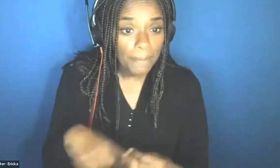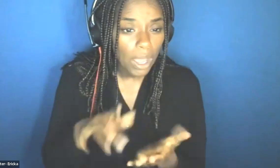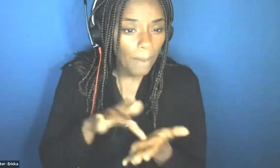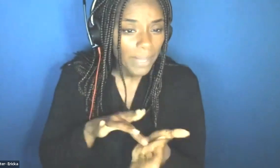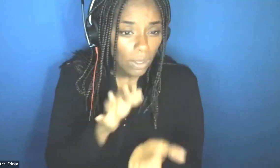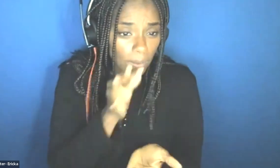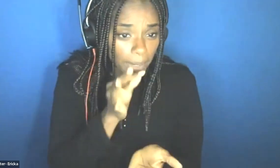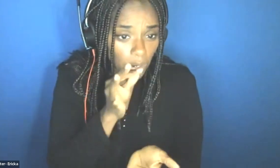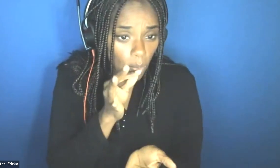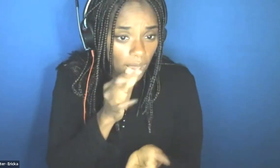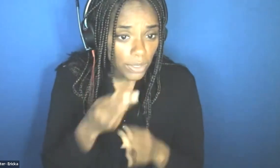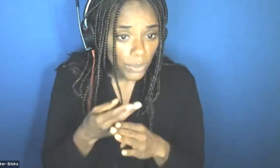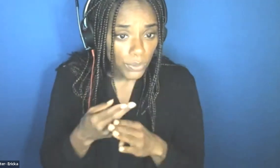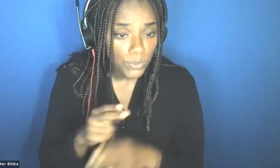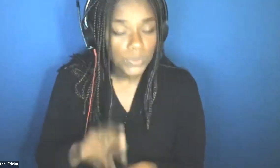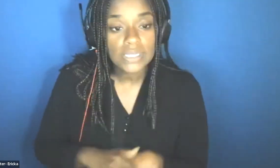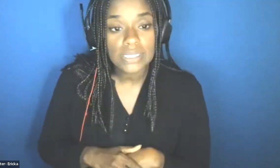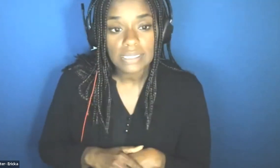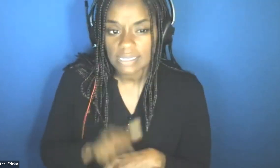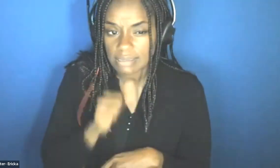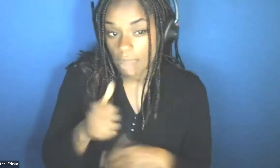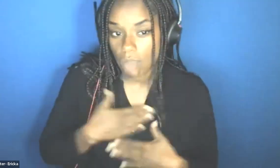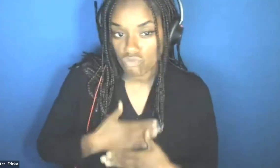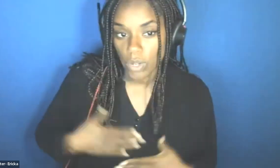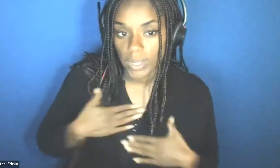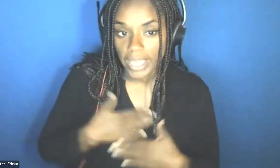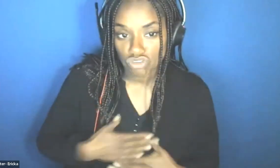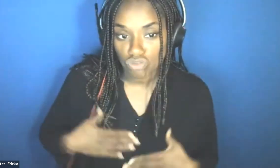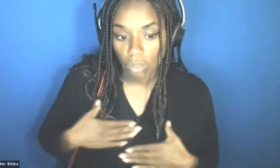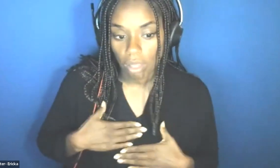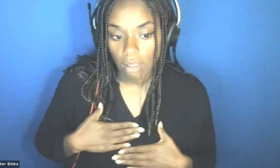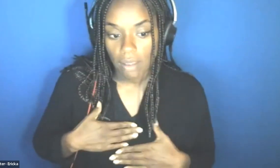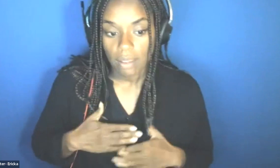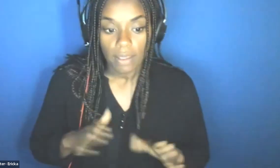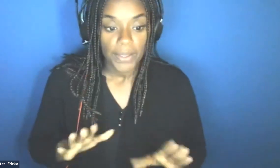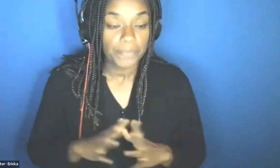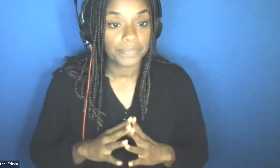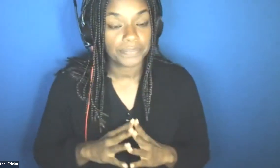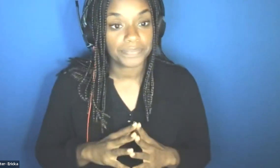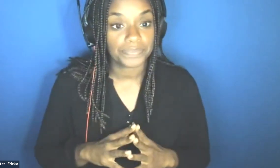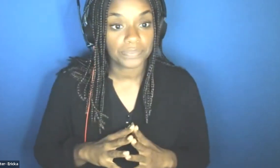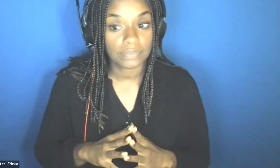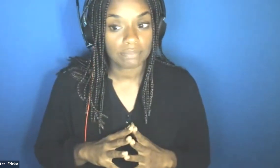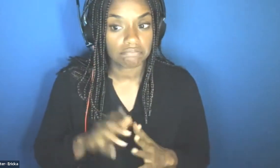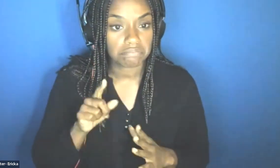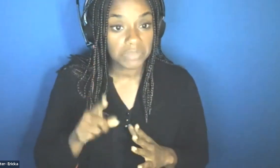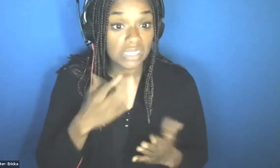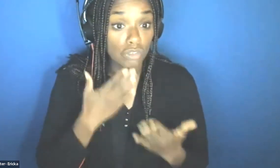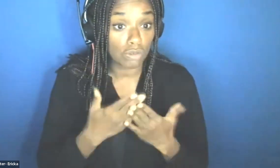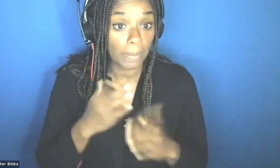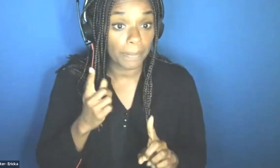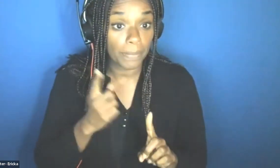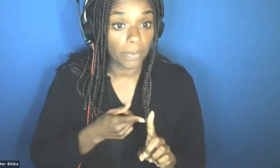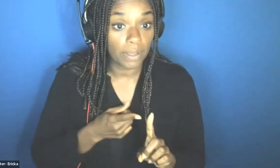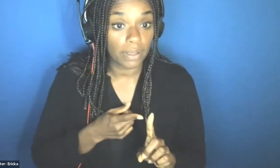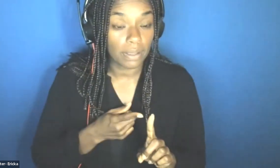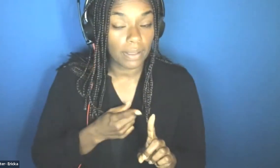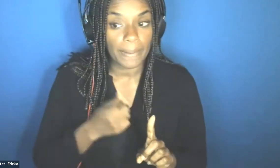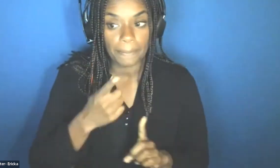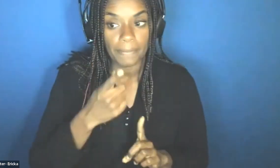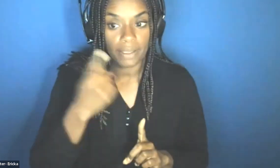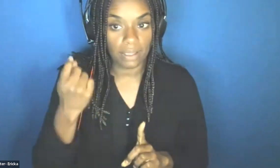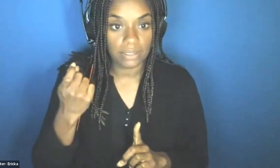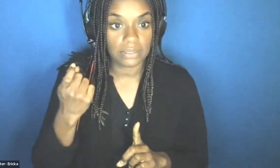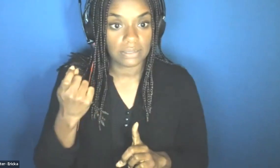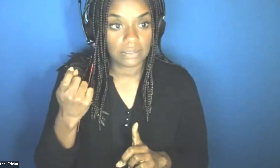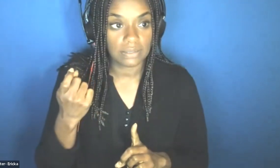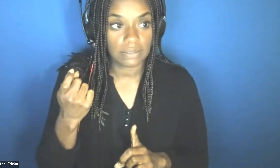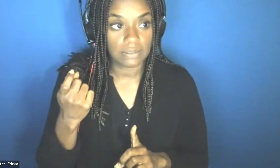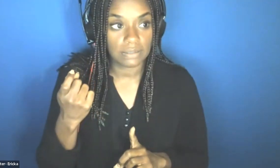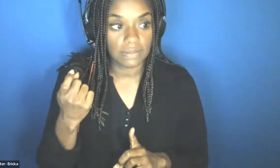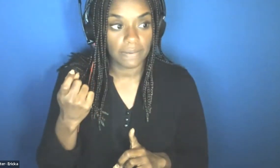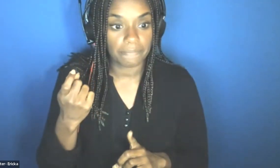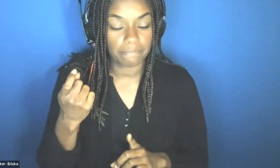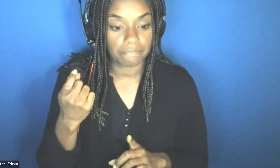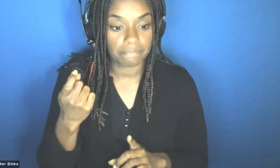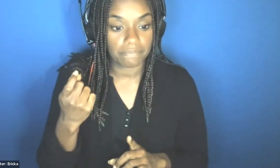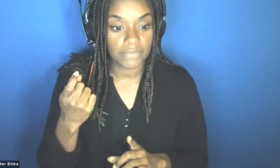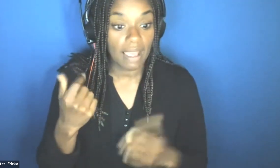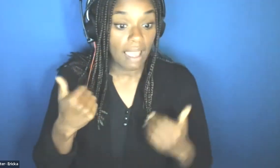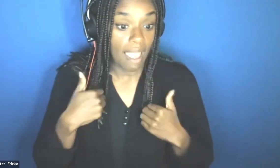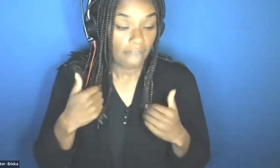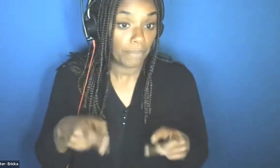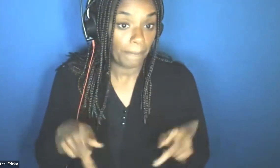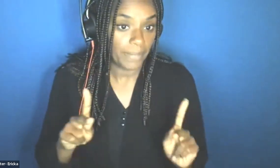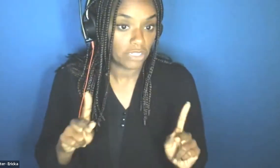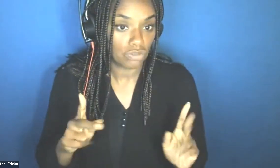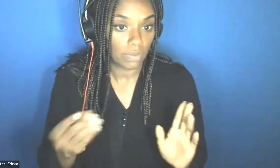I could see modified schedules.